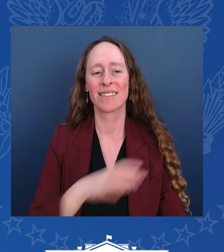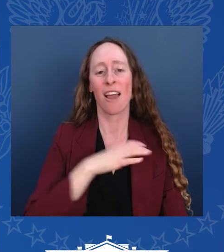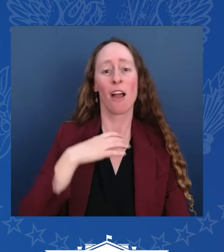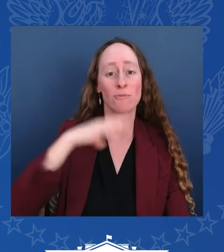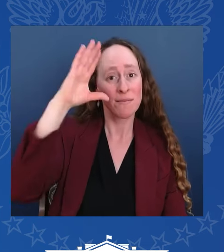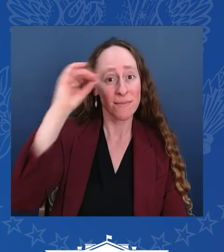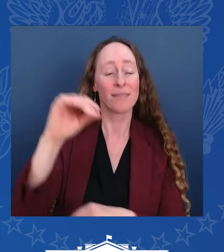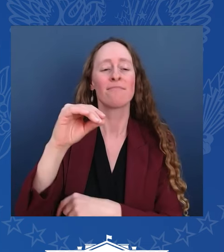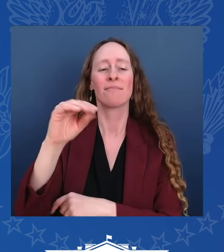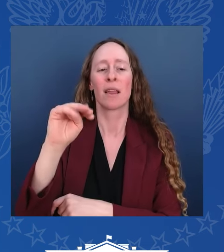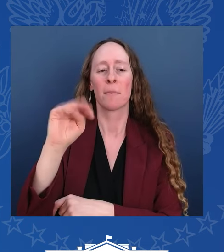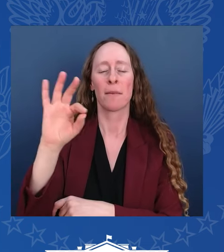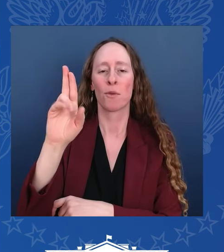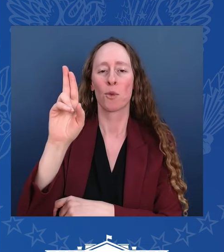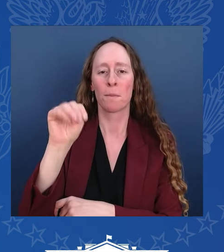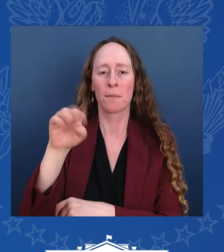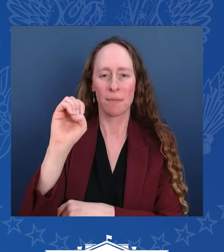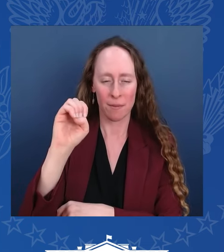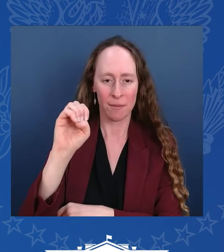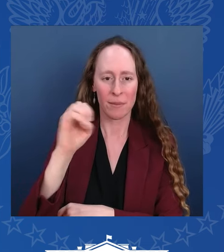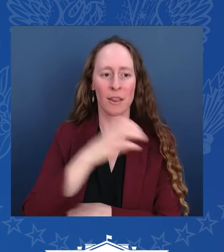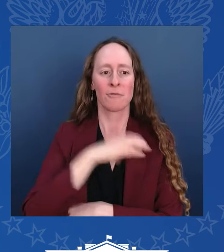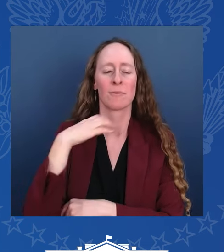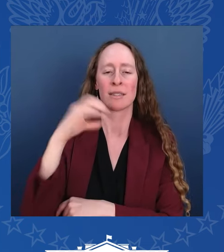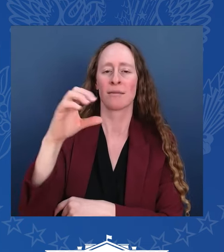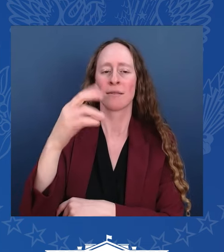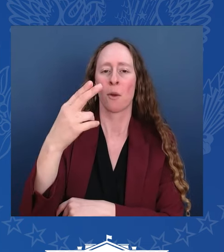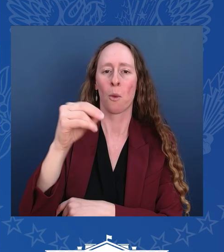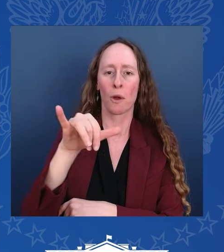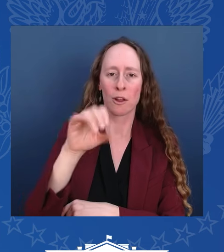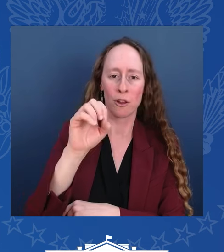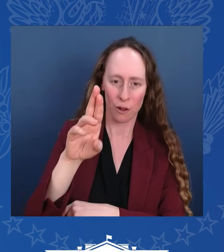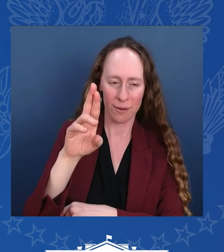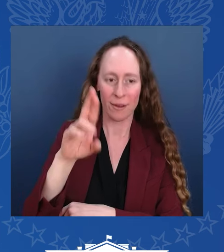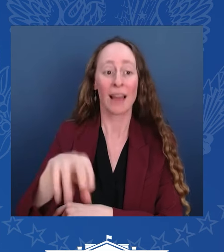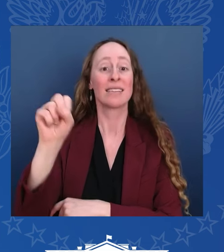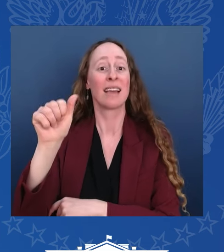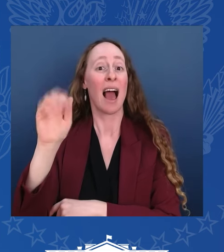But, you know, every time I see Sarbanes, he is about a foot taller. I don't know, man.